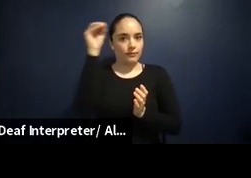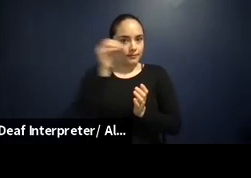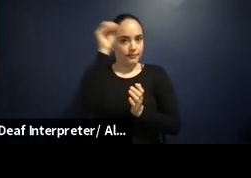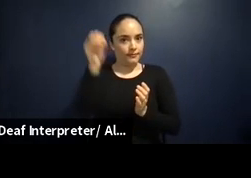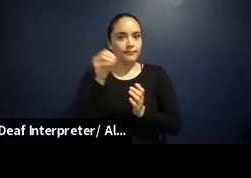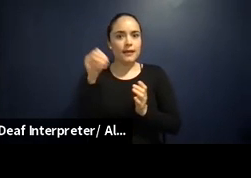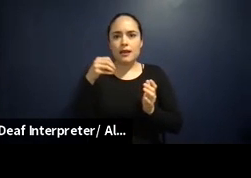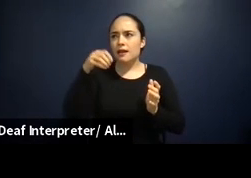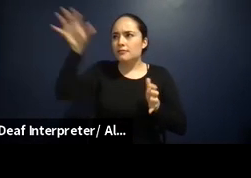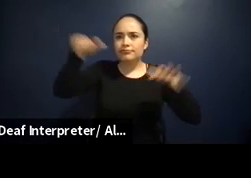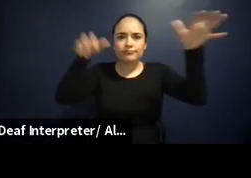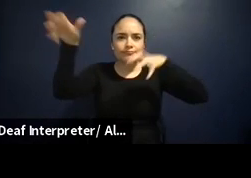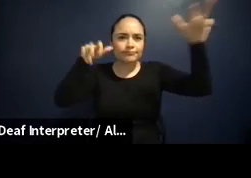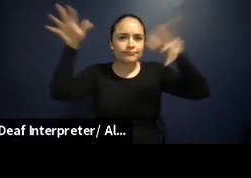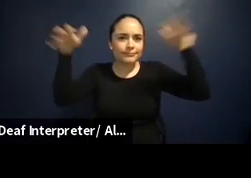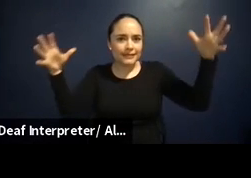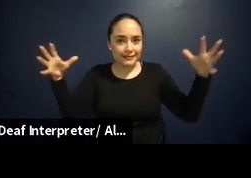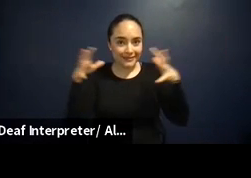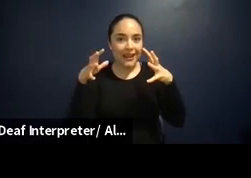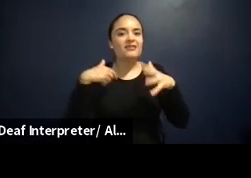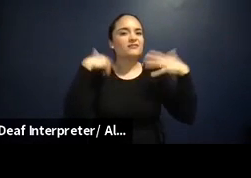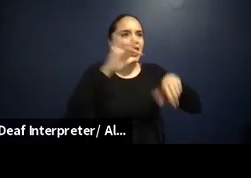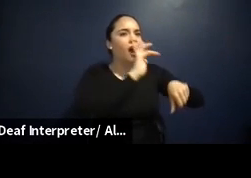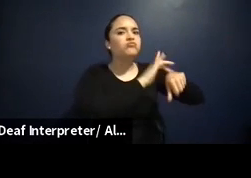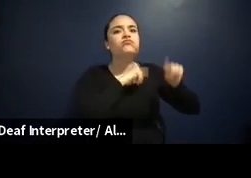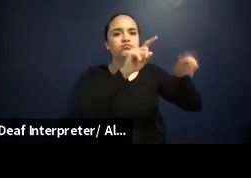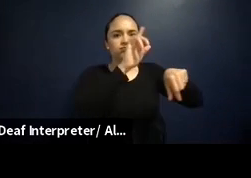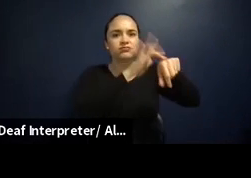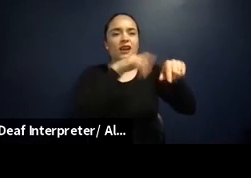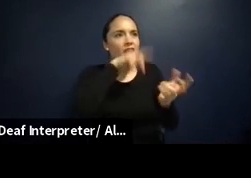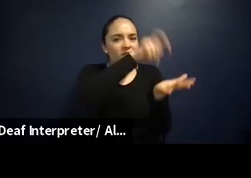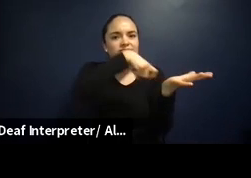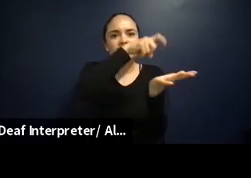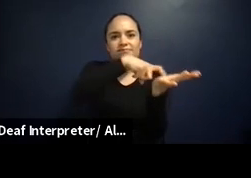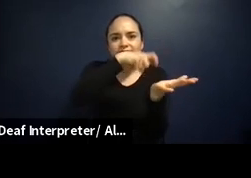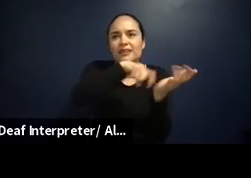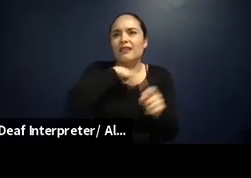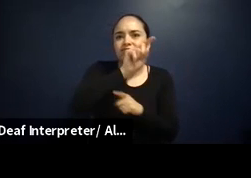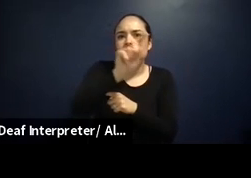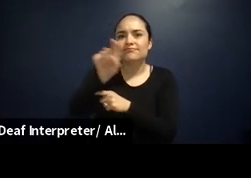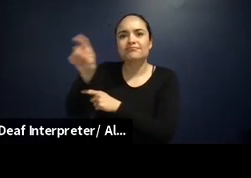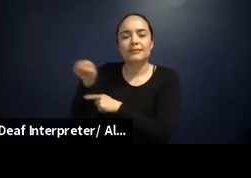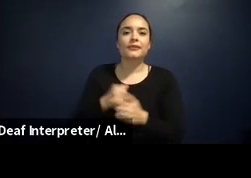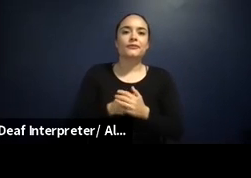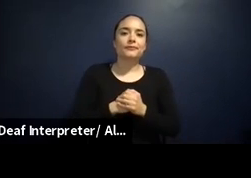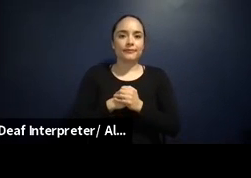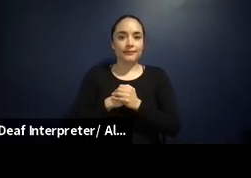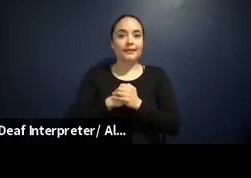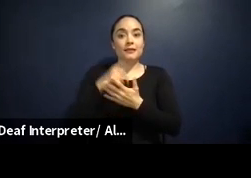all put together. _So this was a make work project in the 1920s to build this beautiful part of